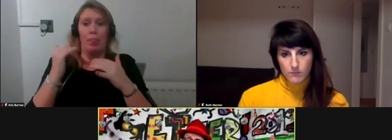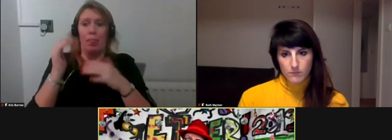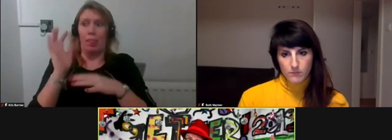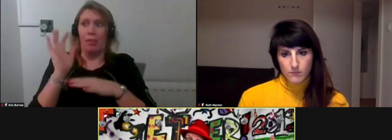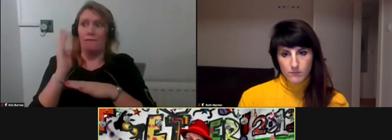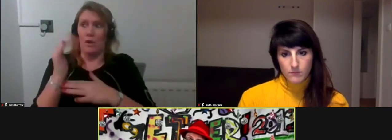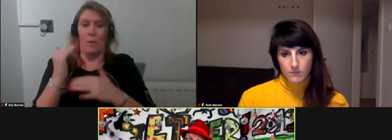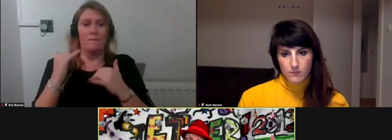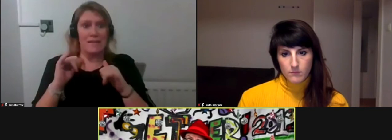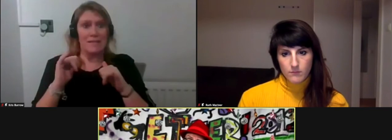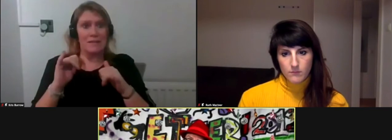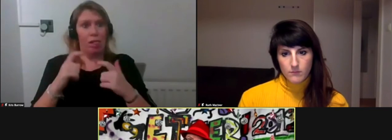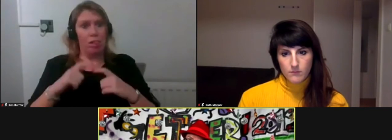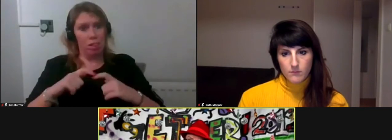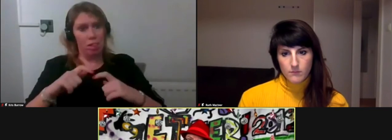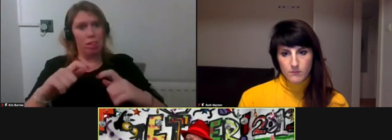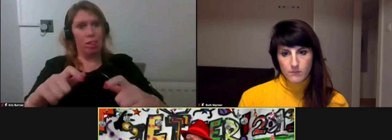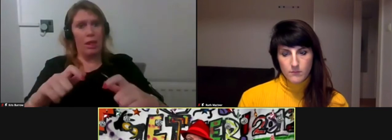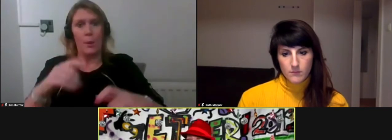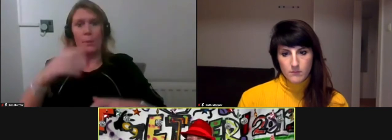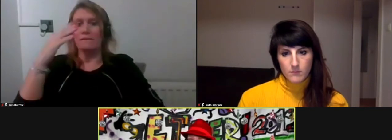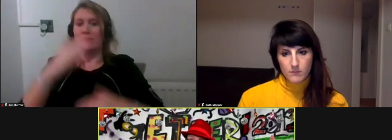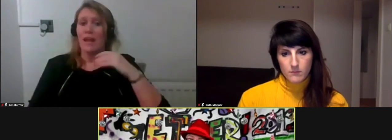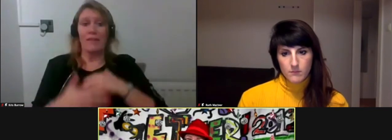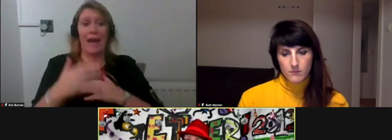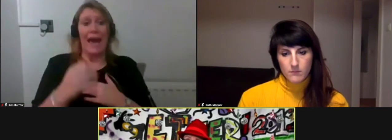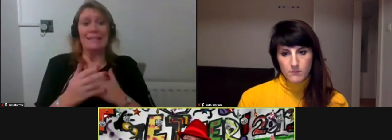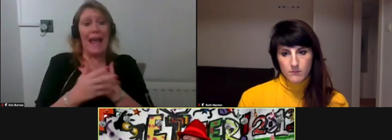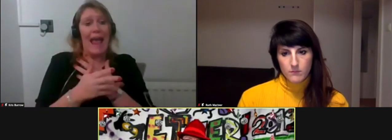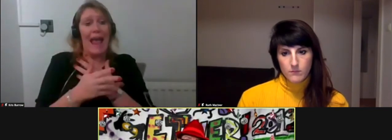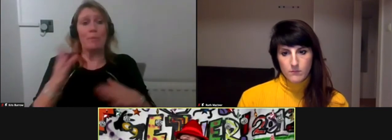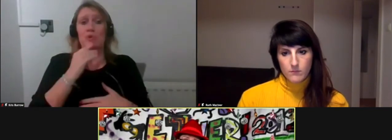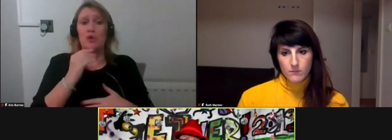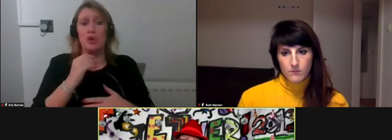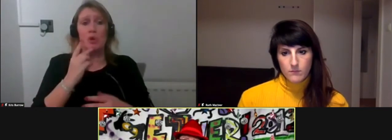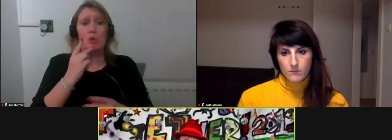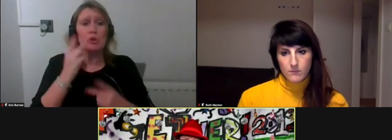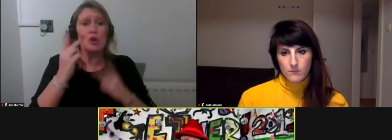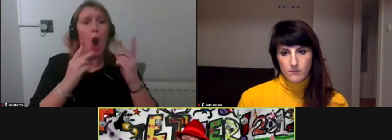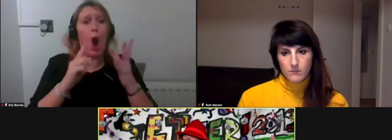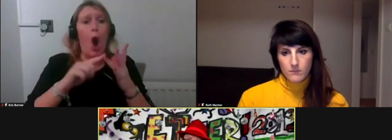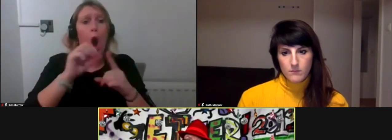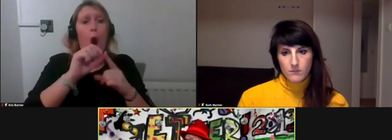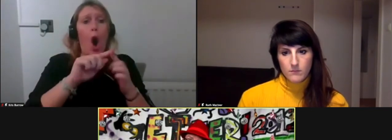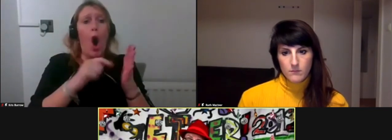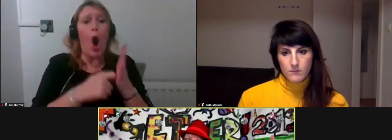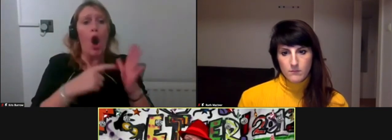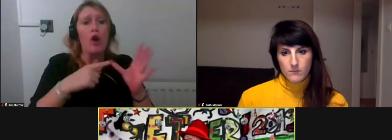had anybody use operatic, or even classical music really in animation, it